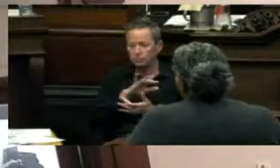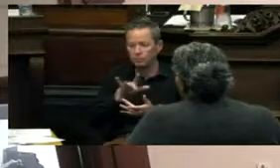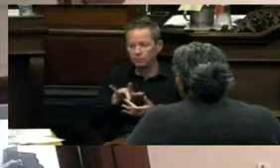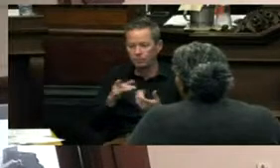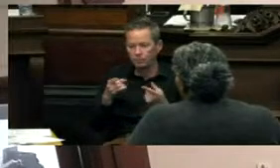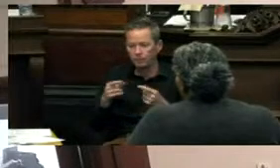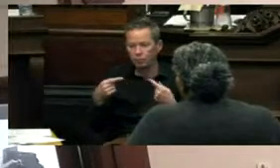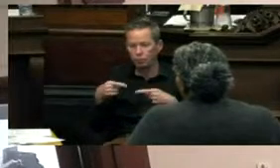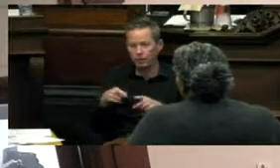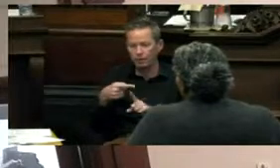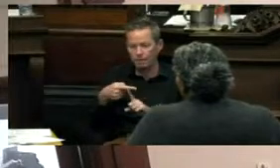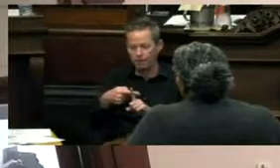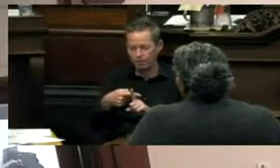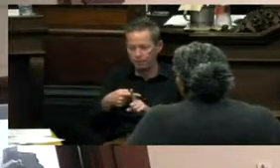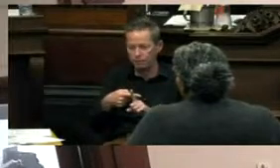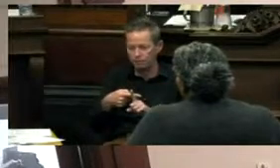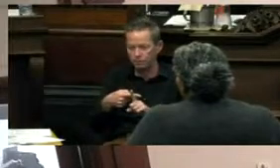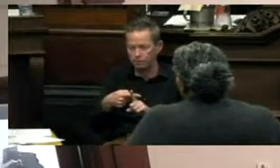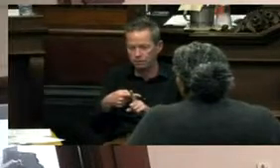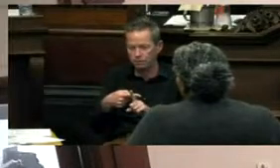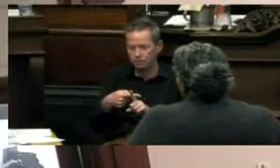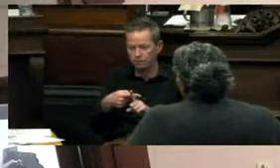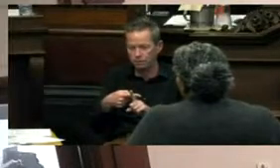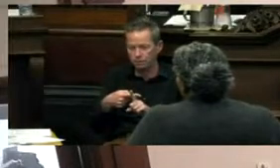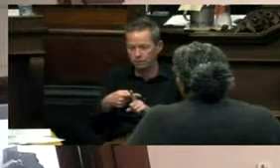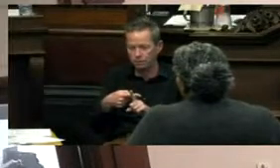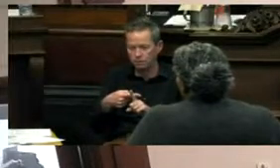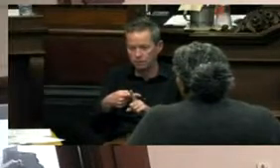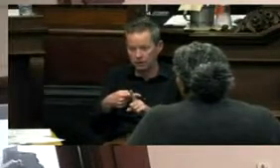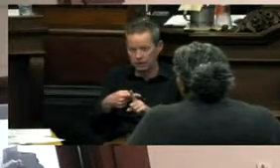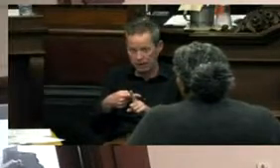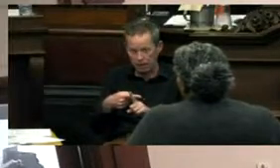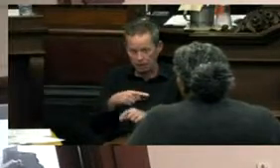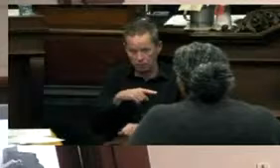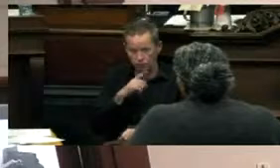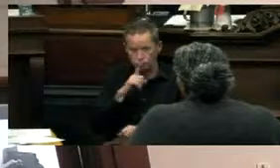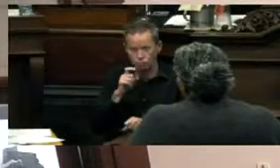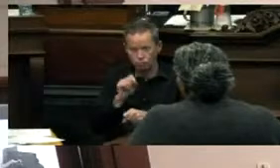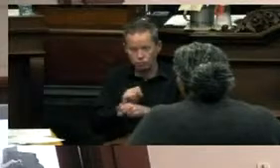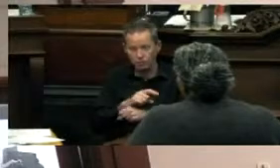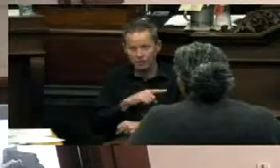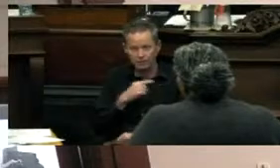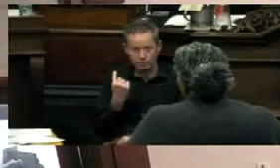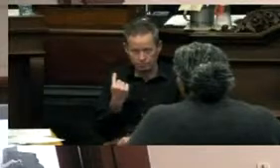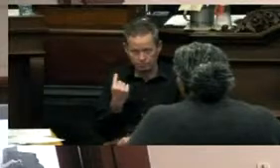saying that the outreach would